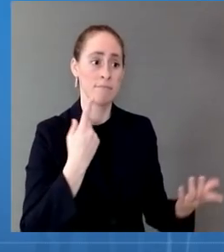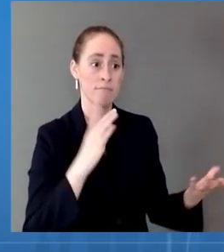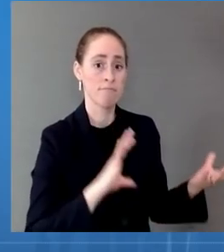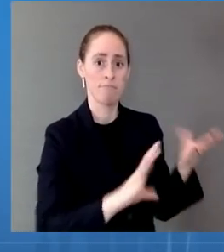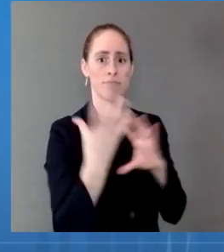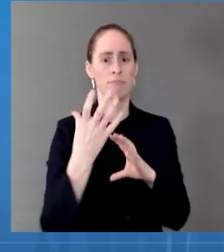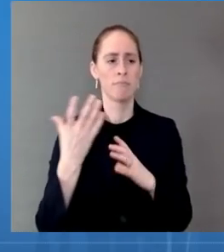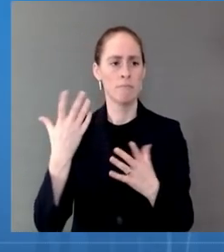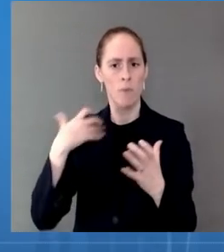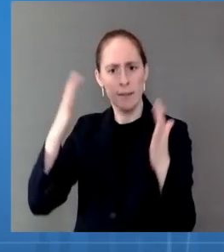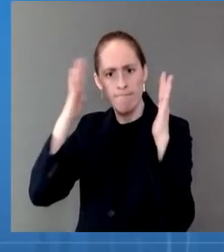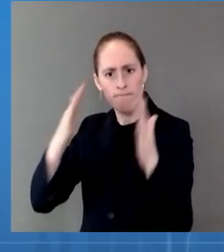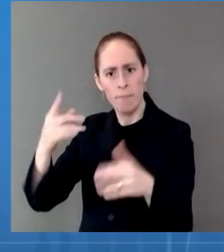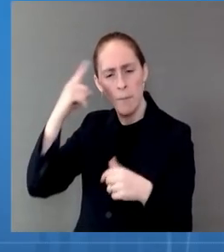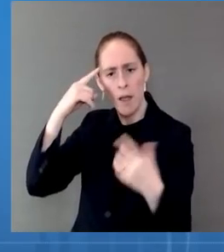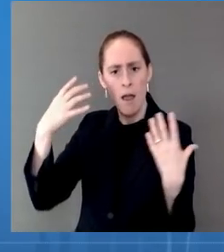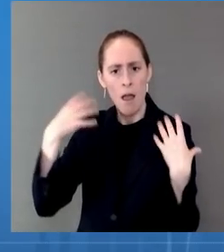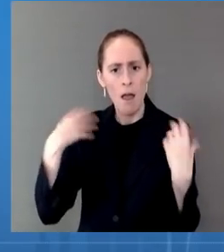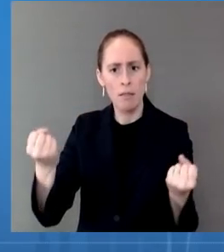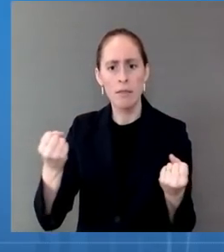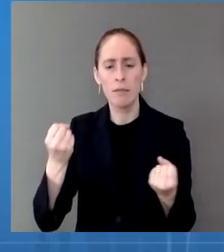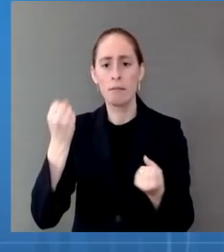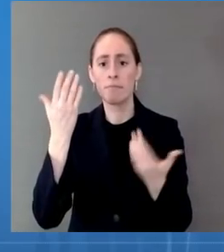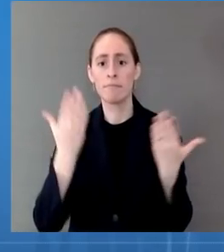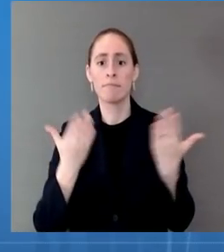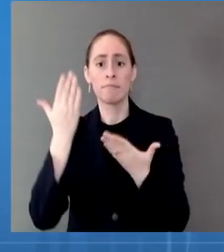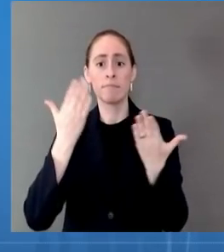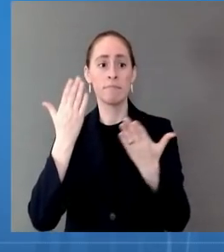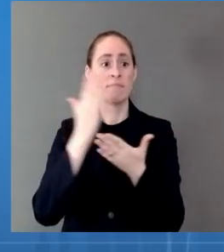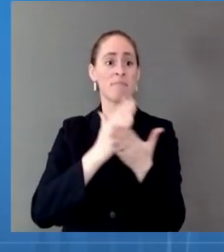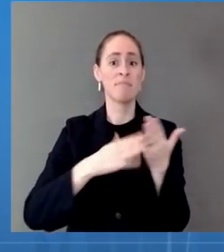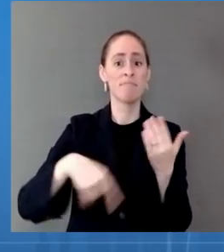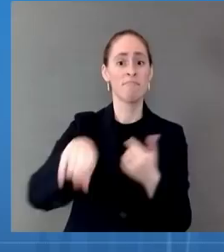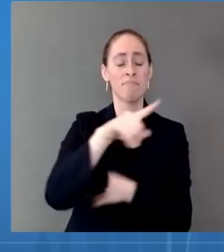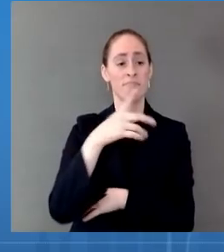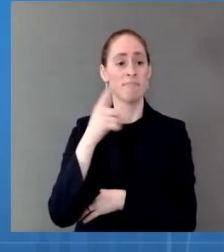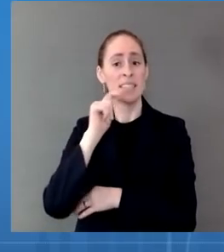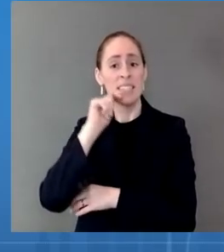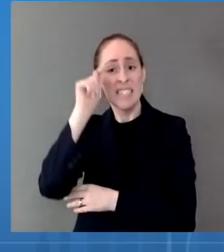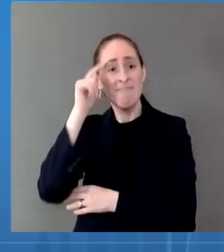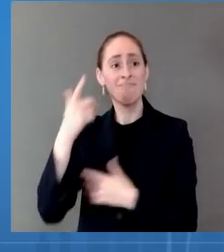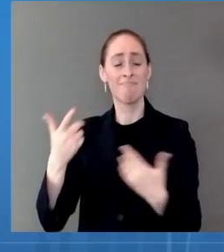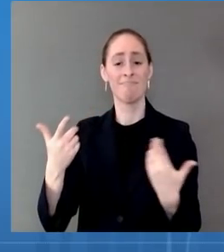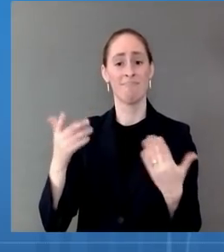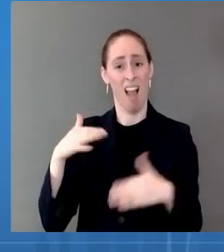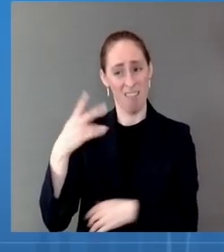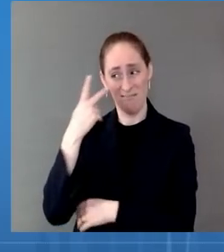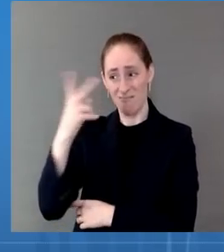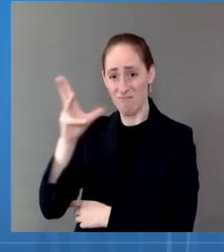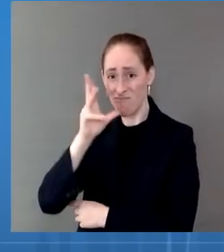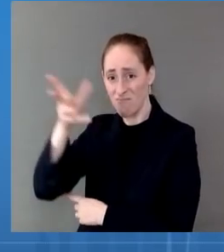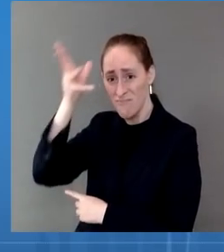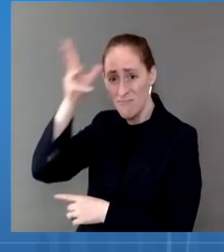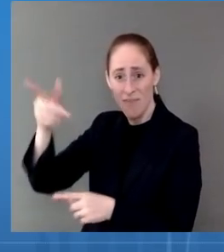were telling him he's not popular enough, not smart enough, not good-looking enough, not rich enough for the Indian kid in Miami